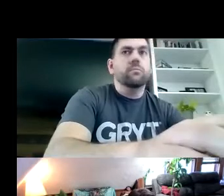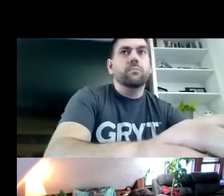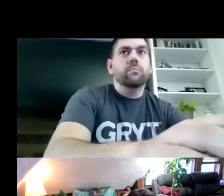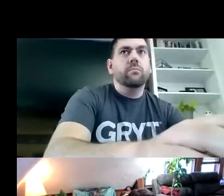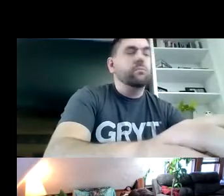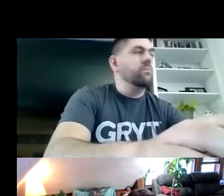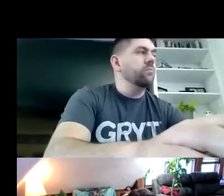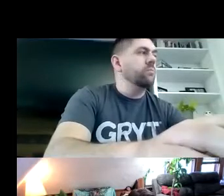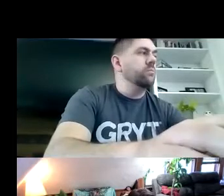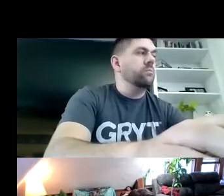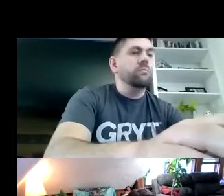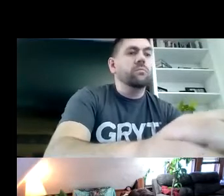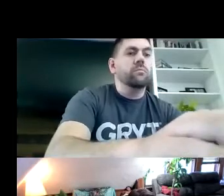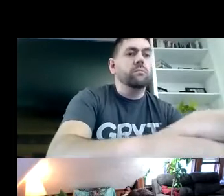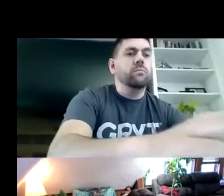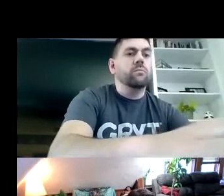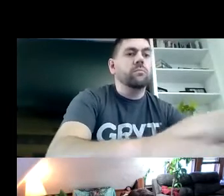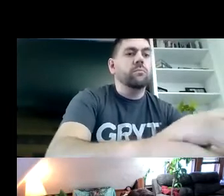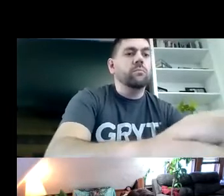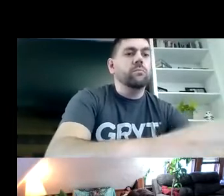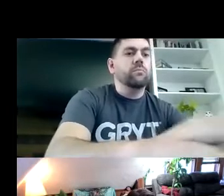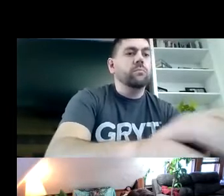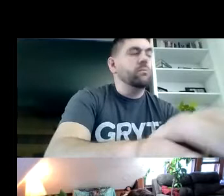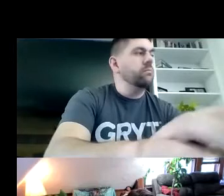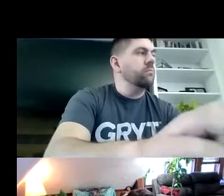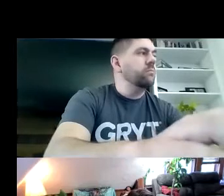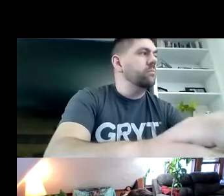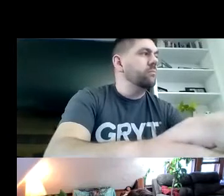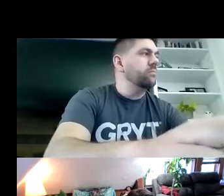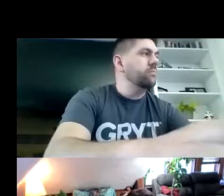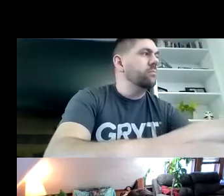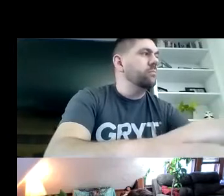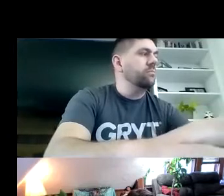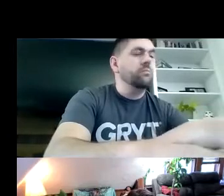not just at the federal level on Capitol Hill,